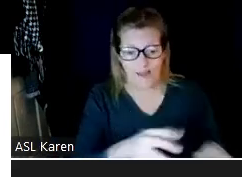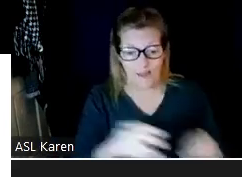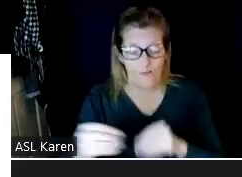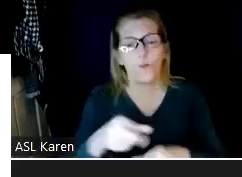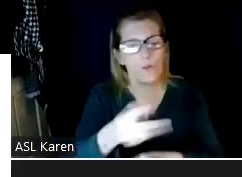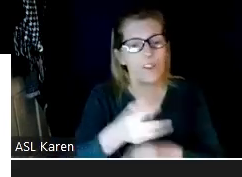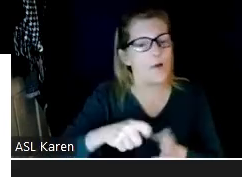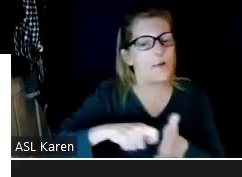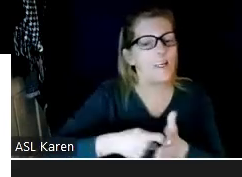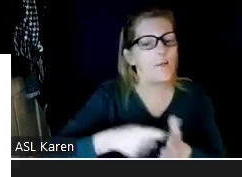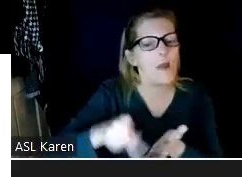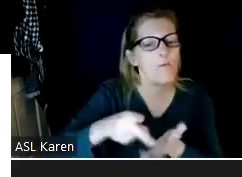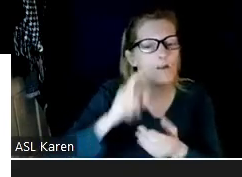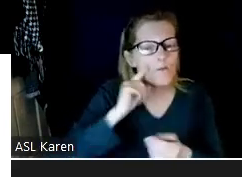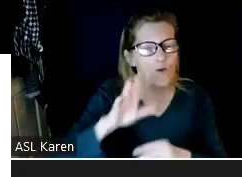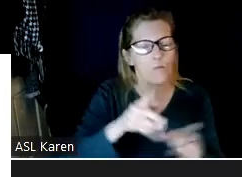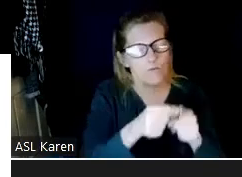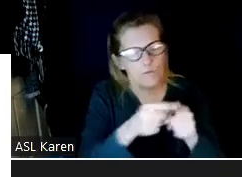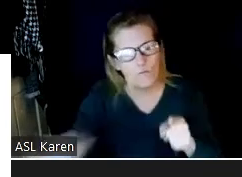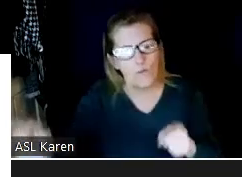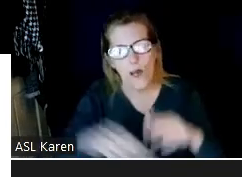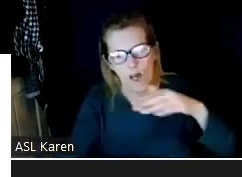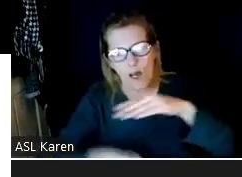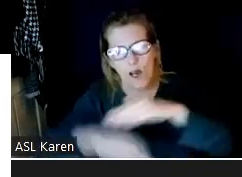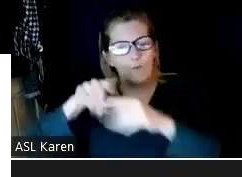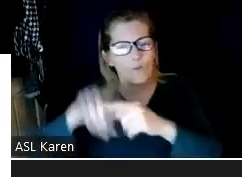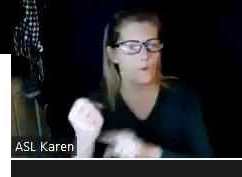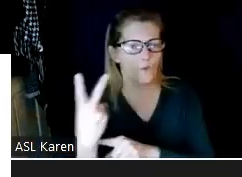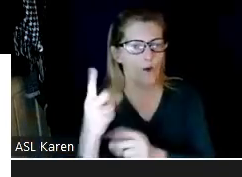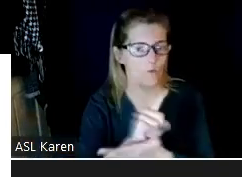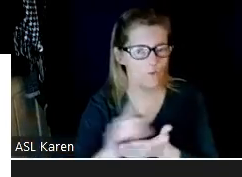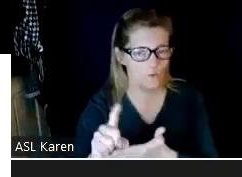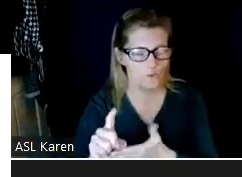for the amount of time you need, up to that 12 weeks for most situations.